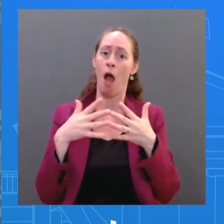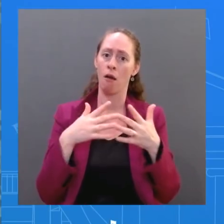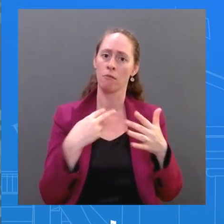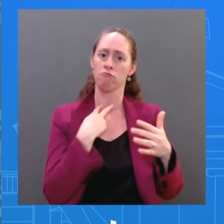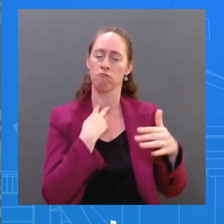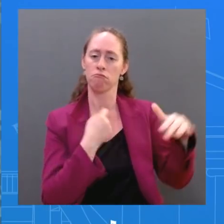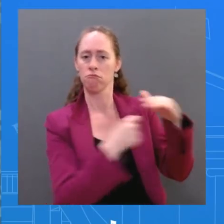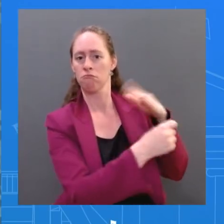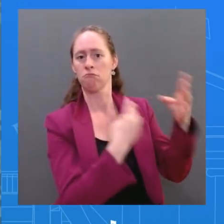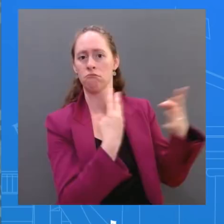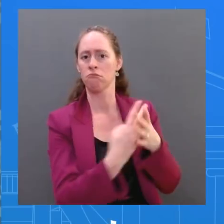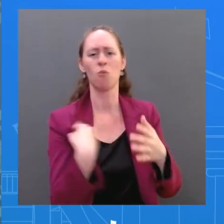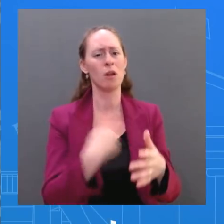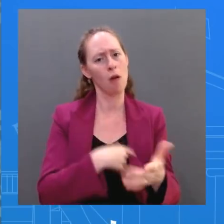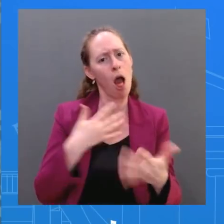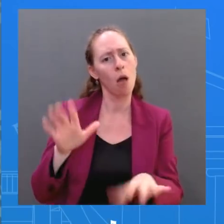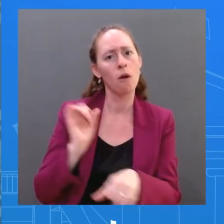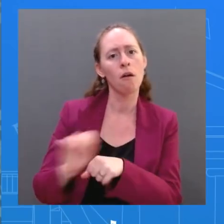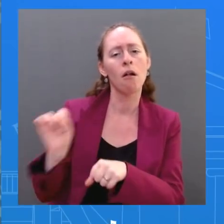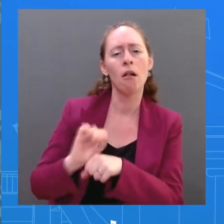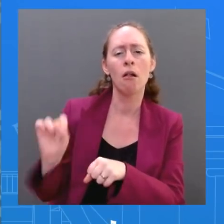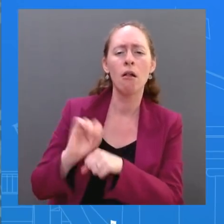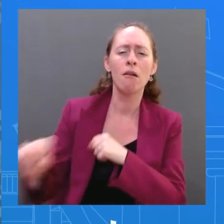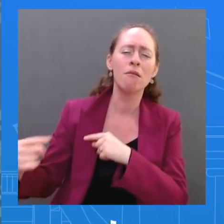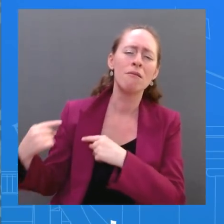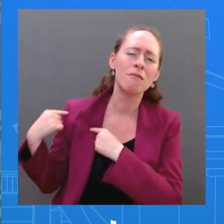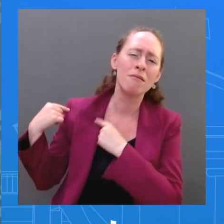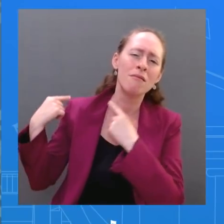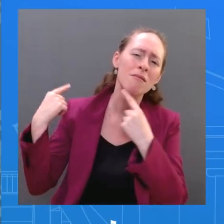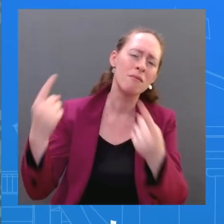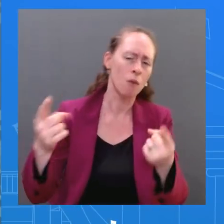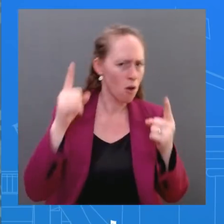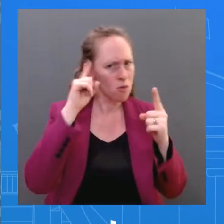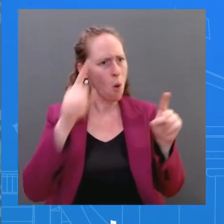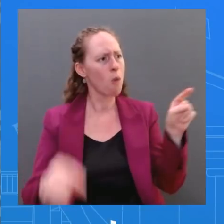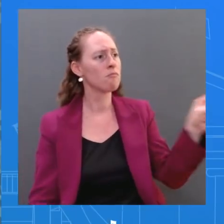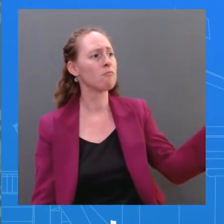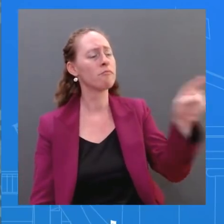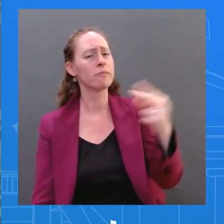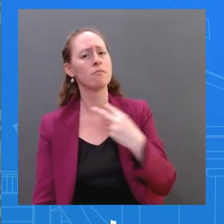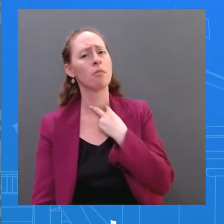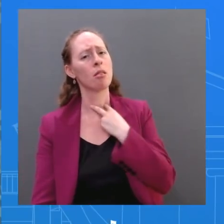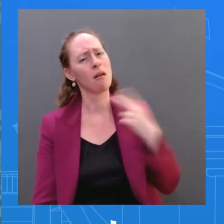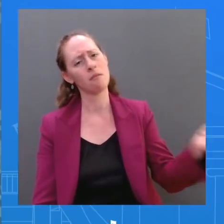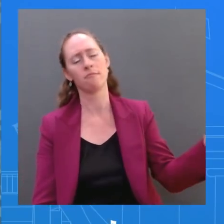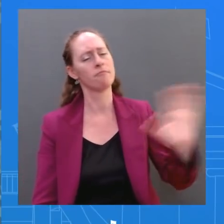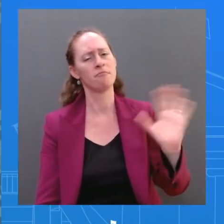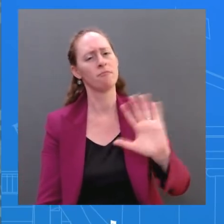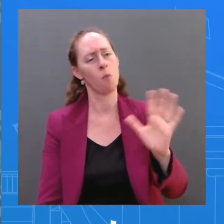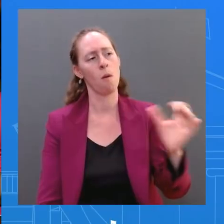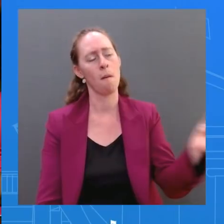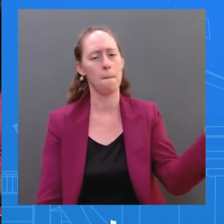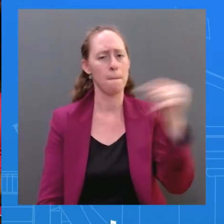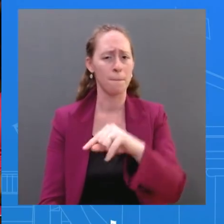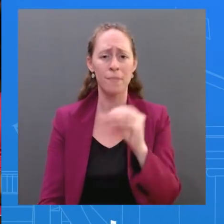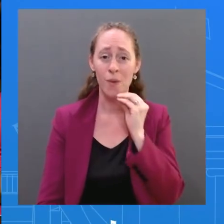that we do everything that we can to bring -- to bring folks home. The Press: On a different topic. Oil prices have dropped pretty significantly.